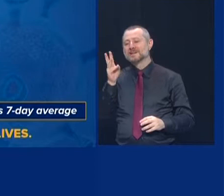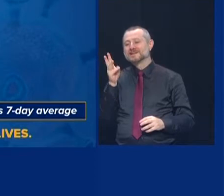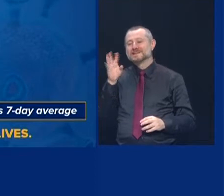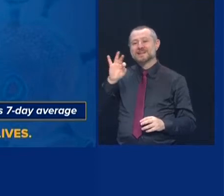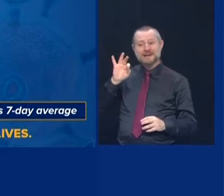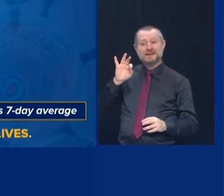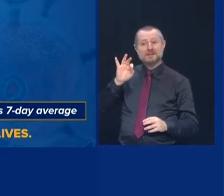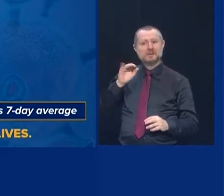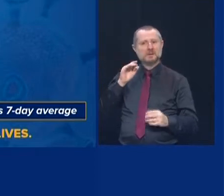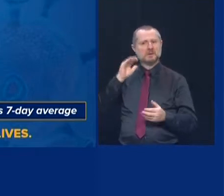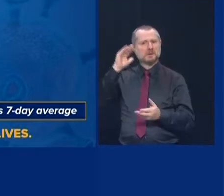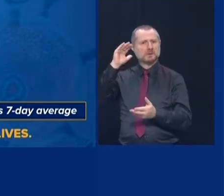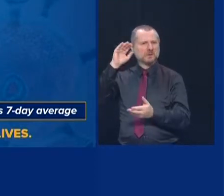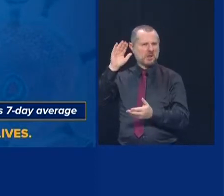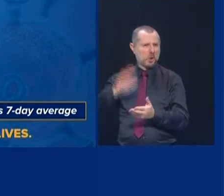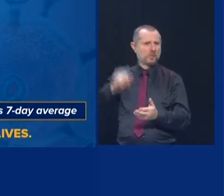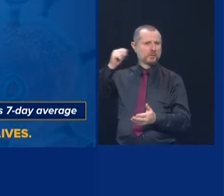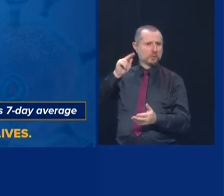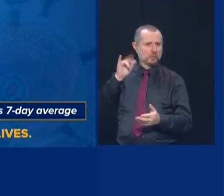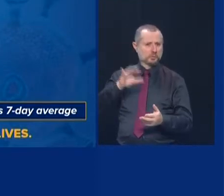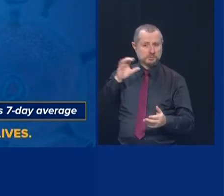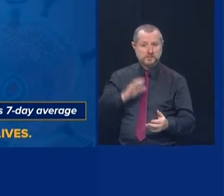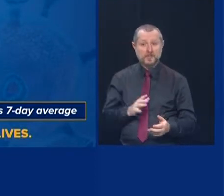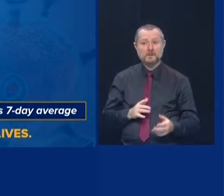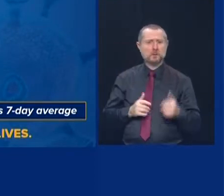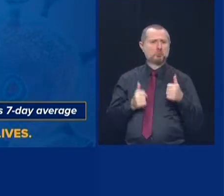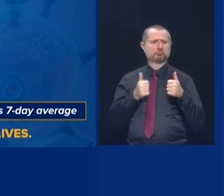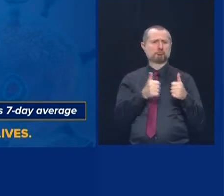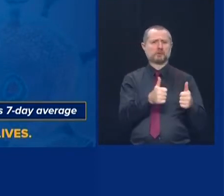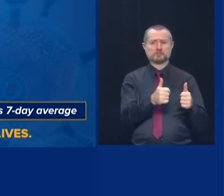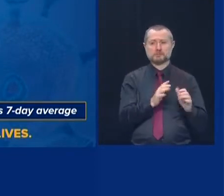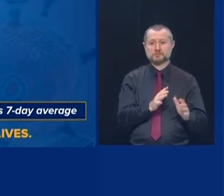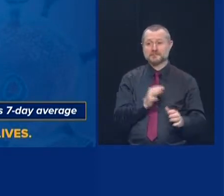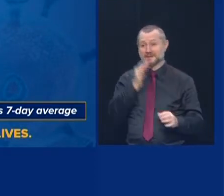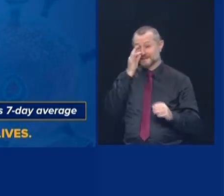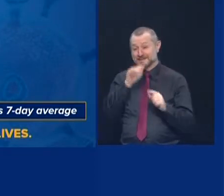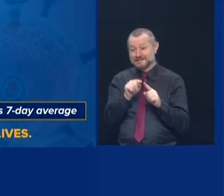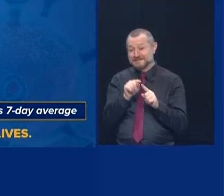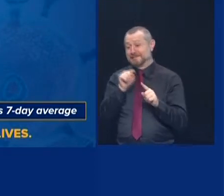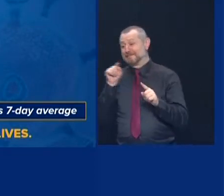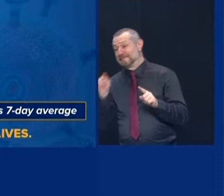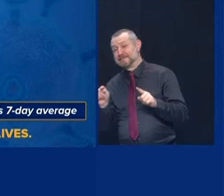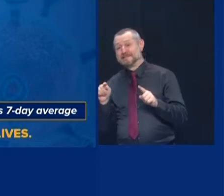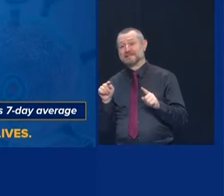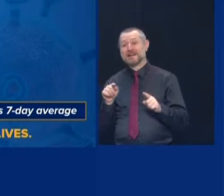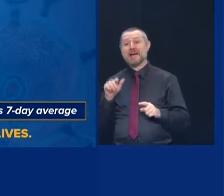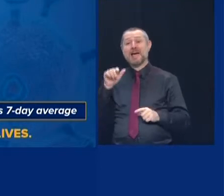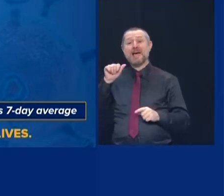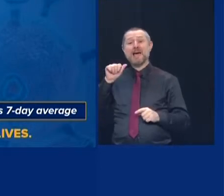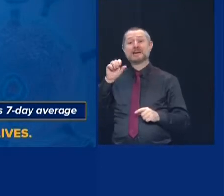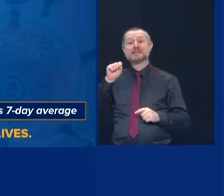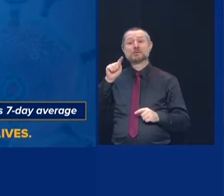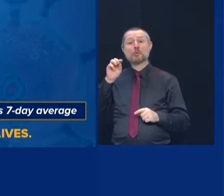YOU LOOK AT NEW YORK CITY. LENNOX HILL, 0.69. LOWEST INFECTION RATE IN NEW YORK CITY.